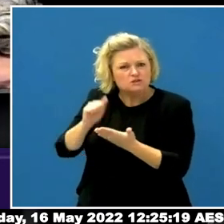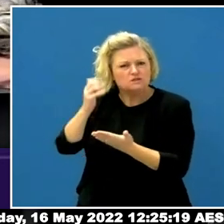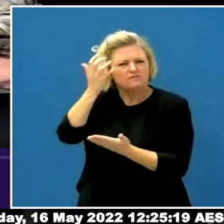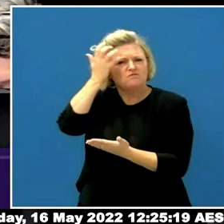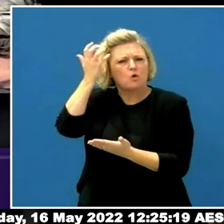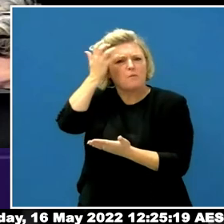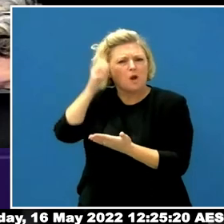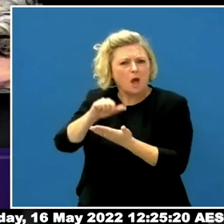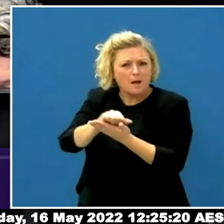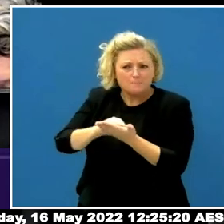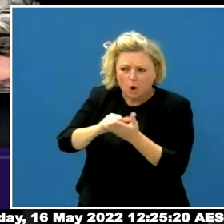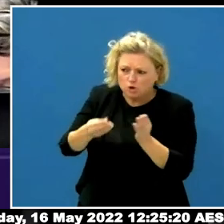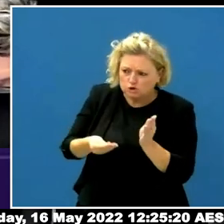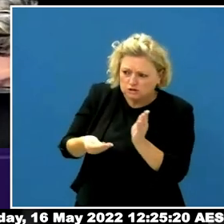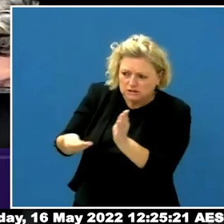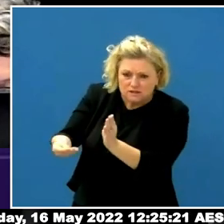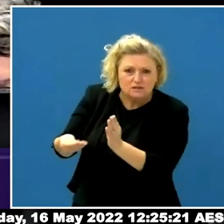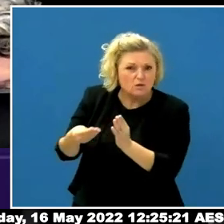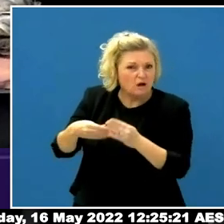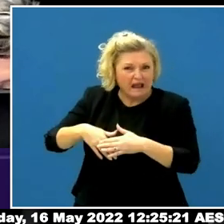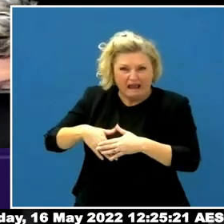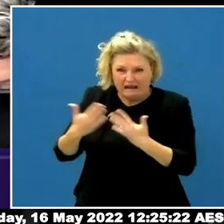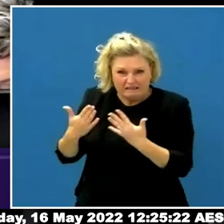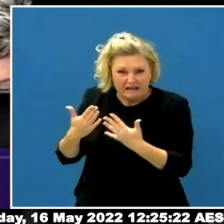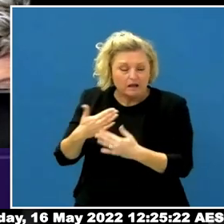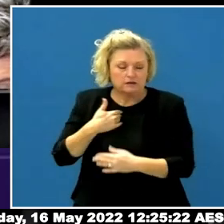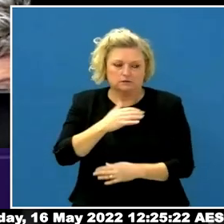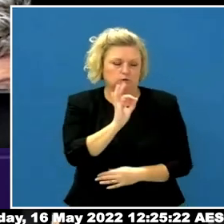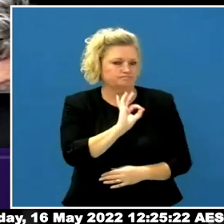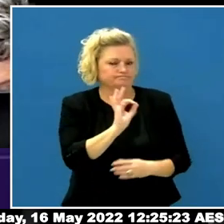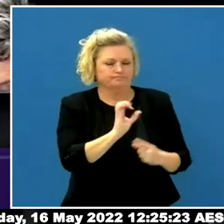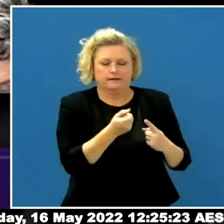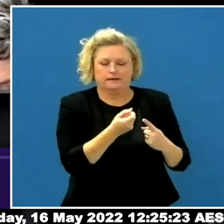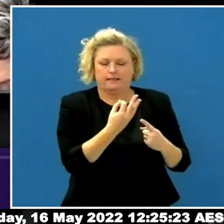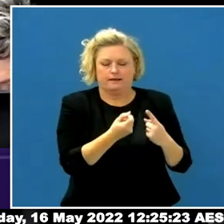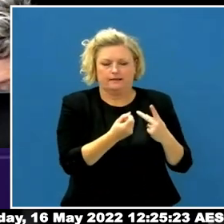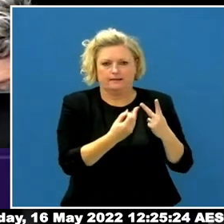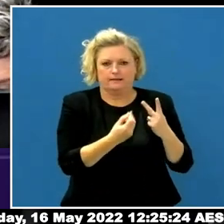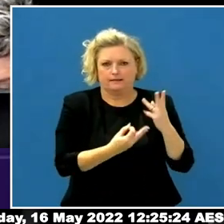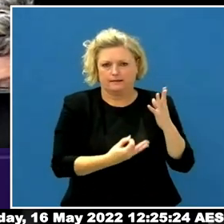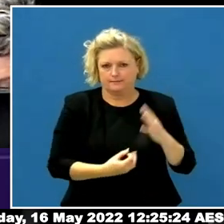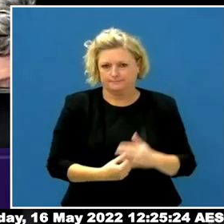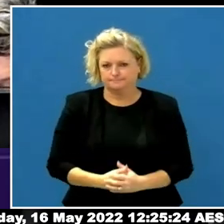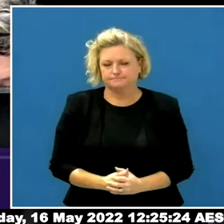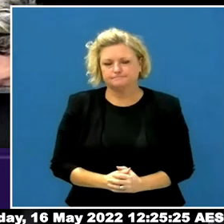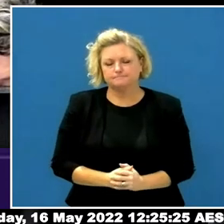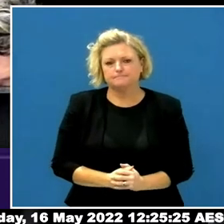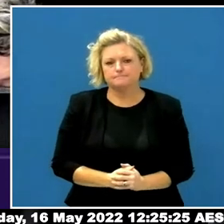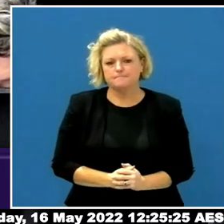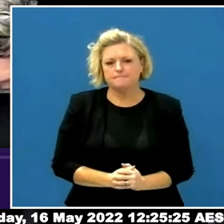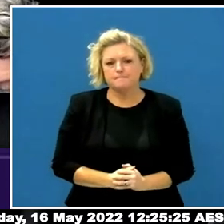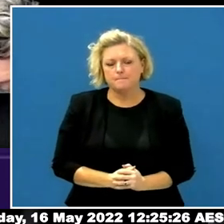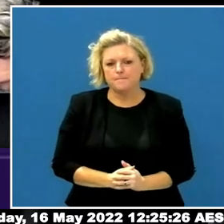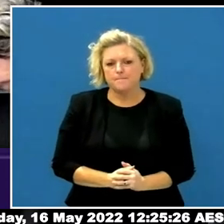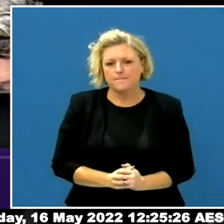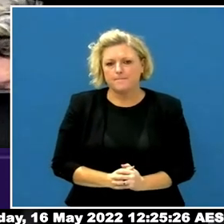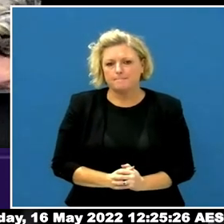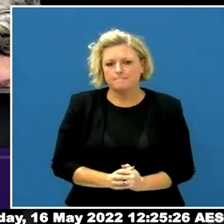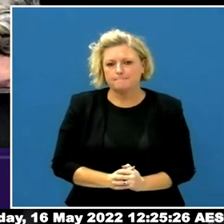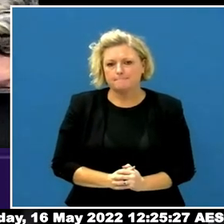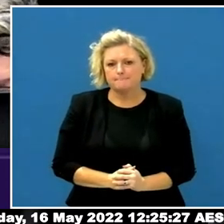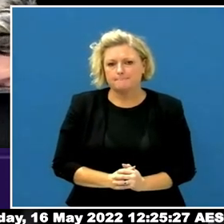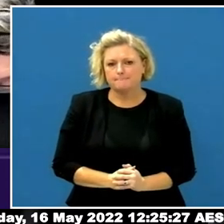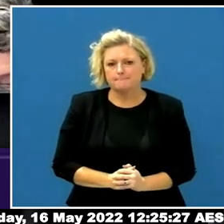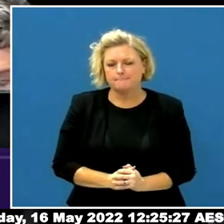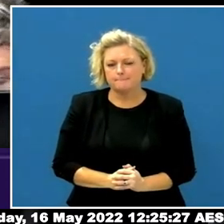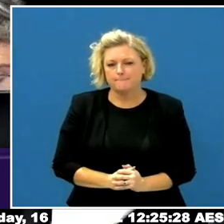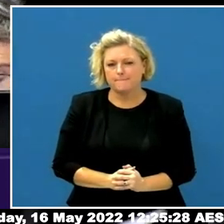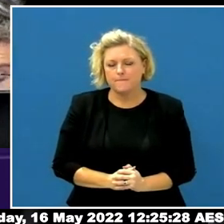understand? SALLY: No. No. MR FOGARTY: It's the case, isn't it, that you went down to the